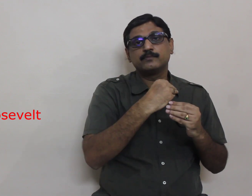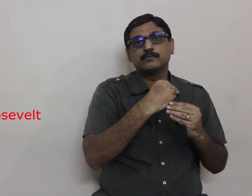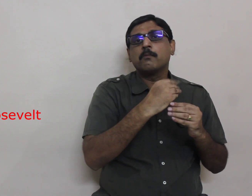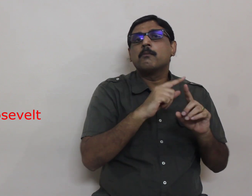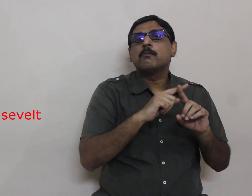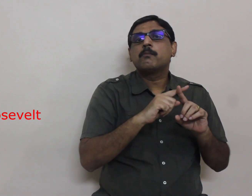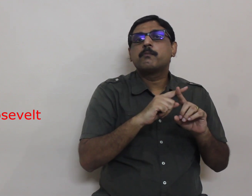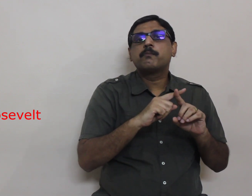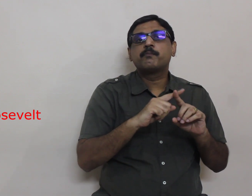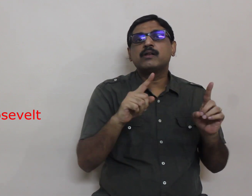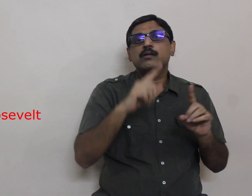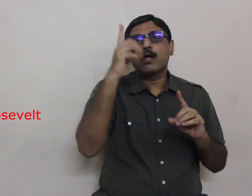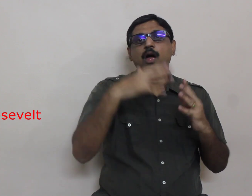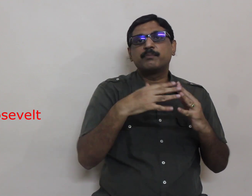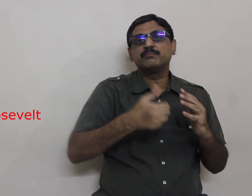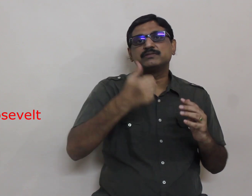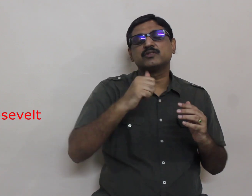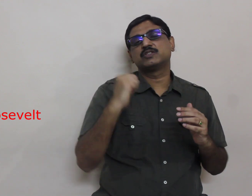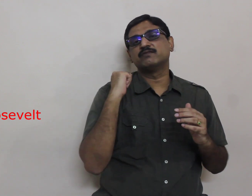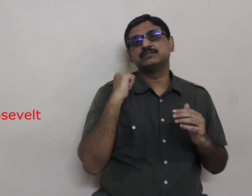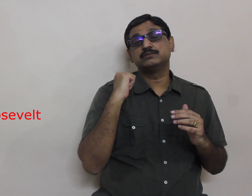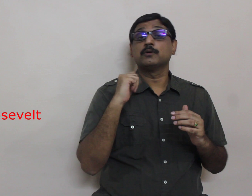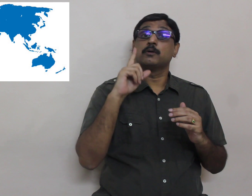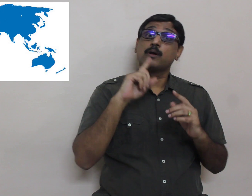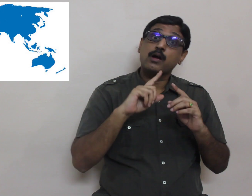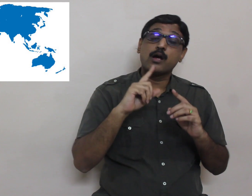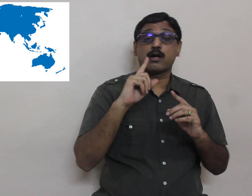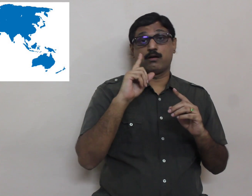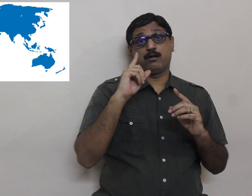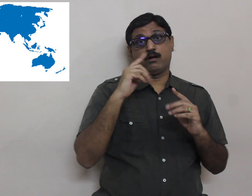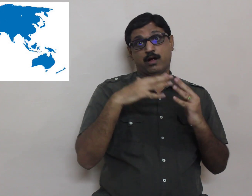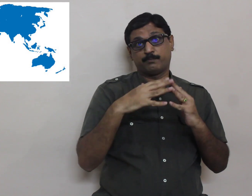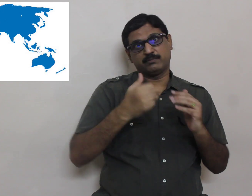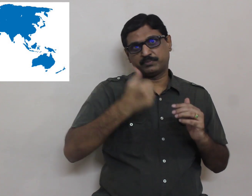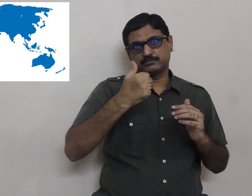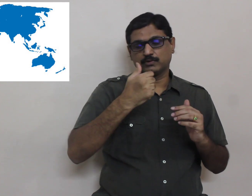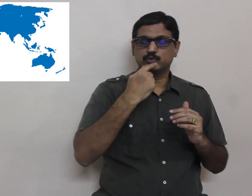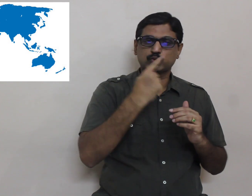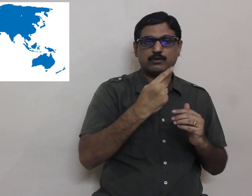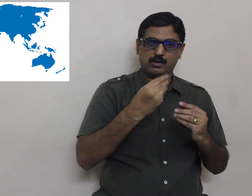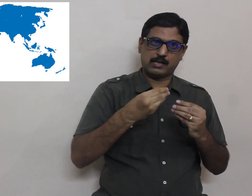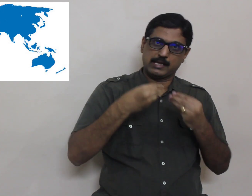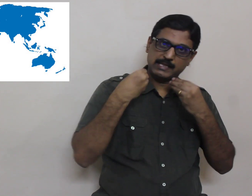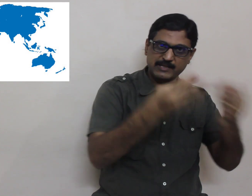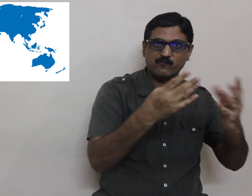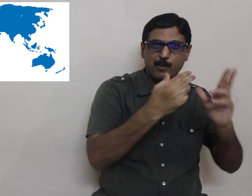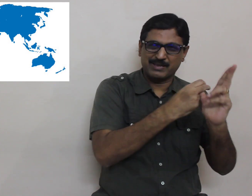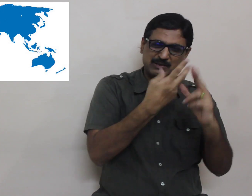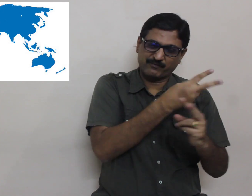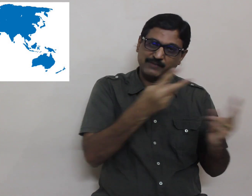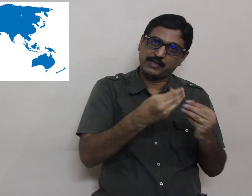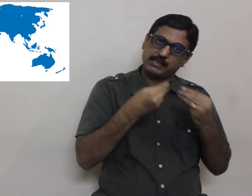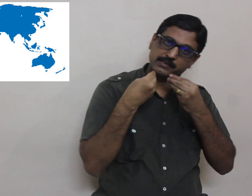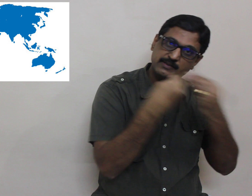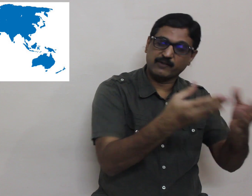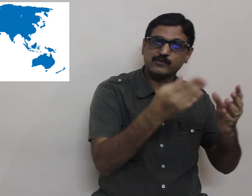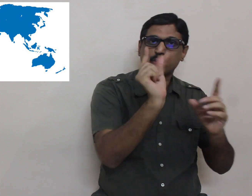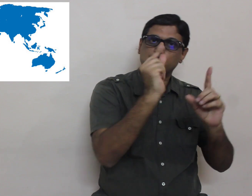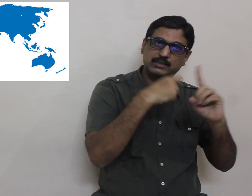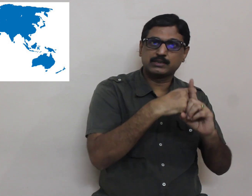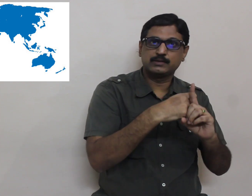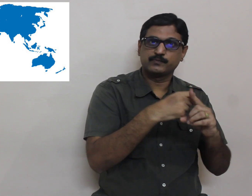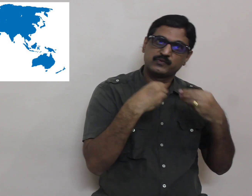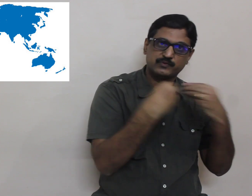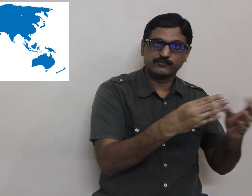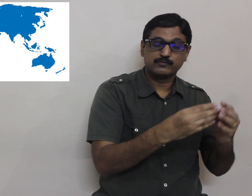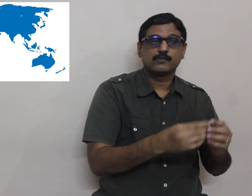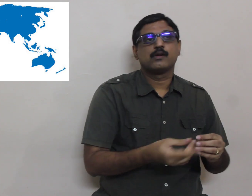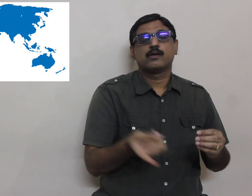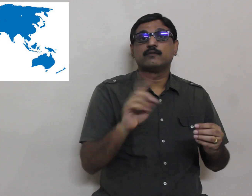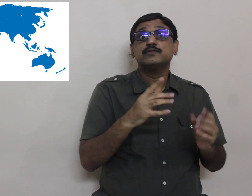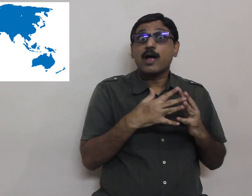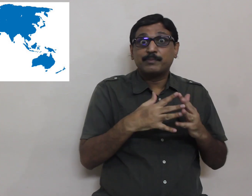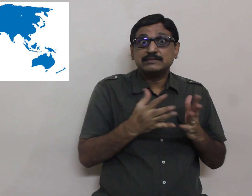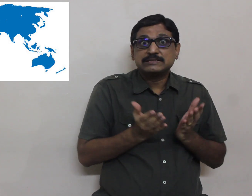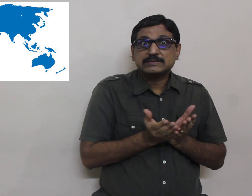The American president refused but, rather agreed to supply weapons to the UK.